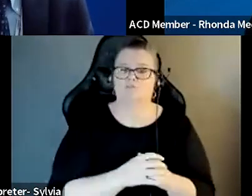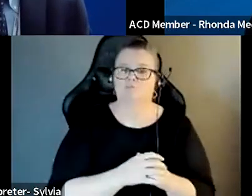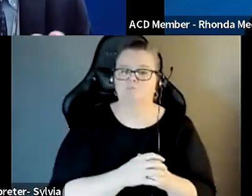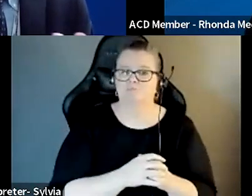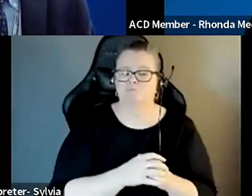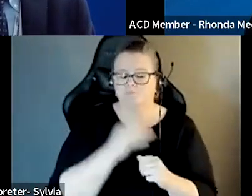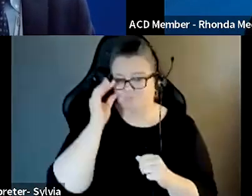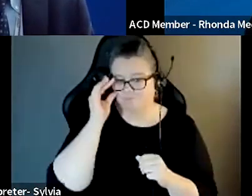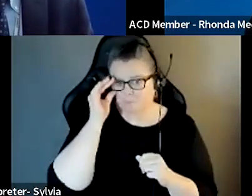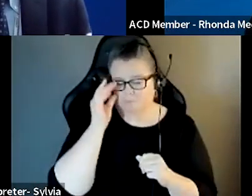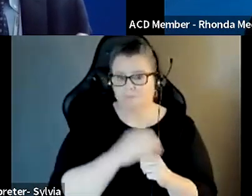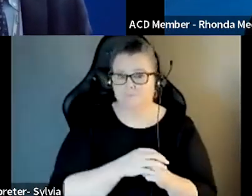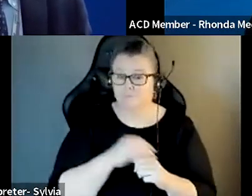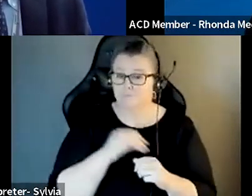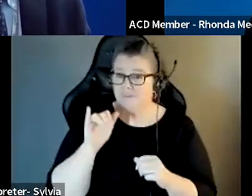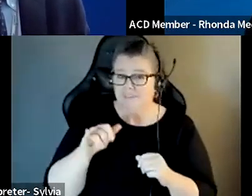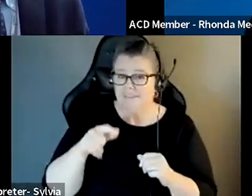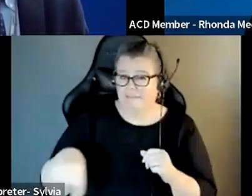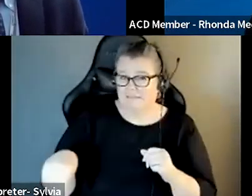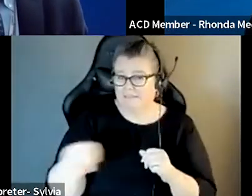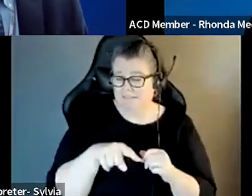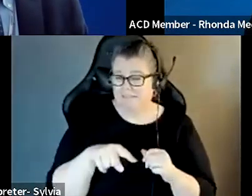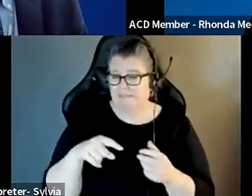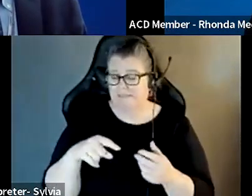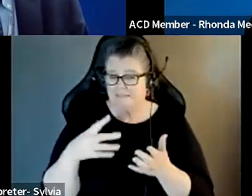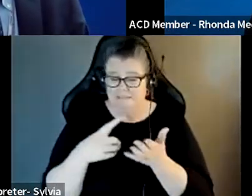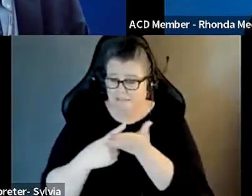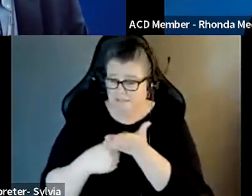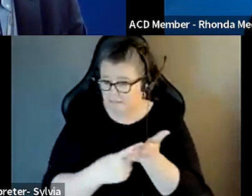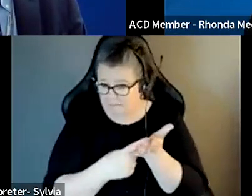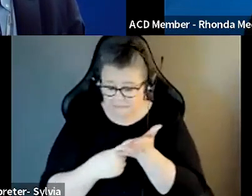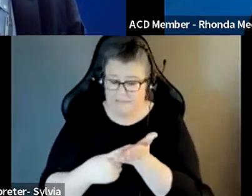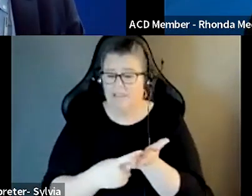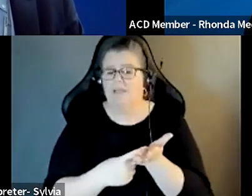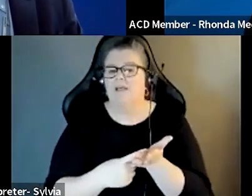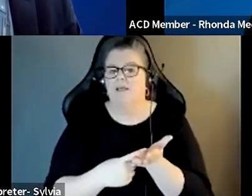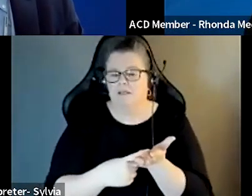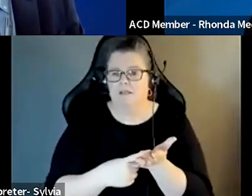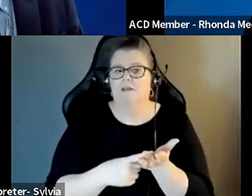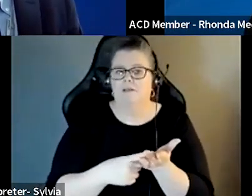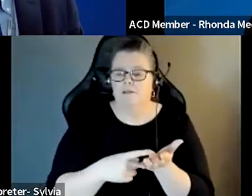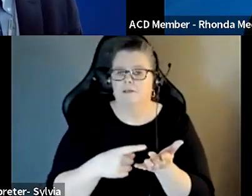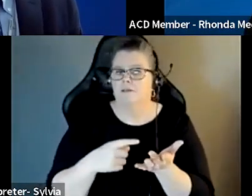given the nature of the discussion, what we can -- in the absence of voting on the terms of reference,